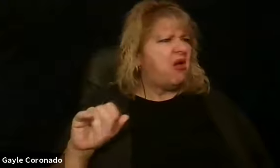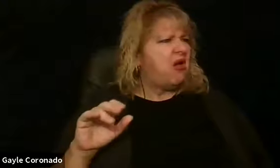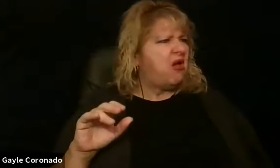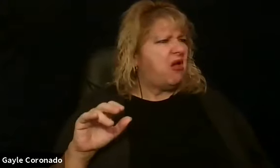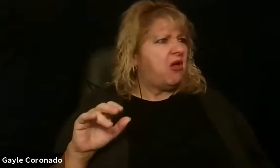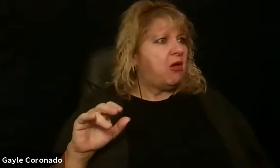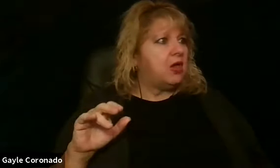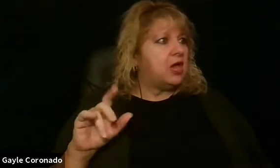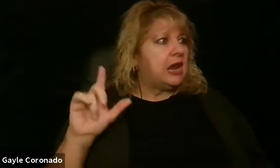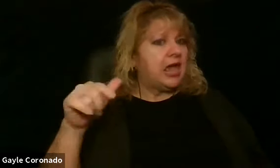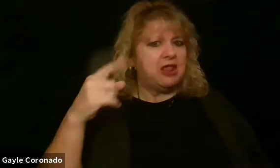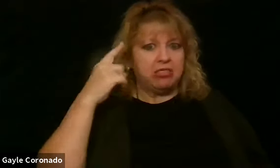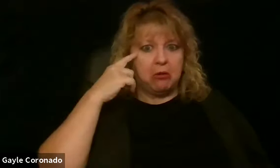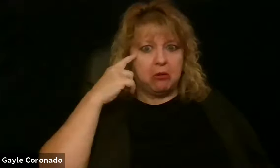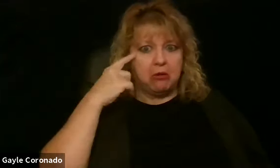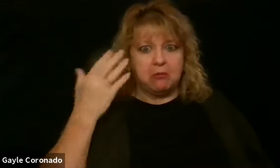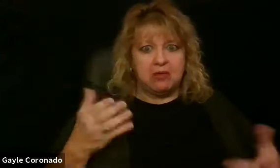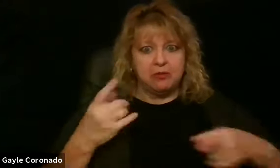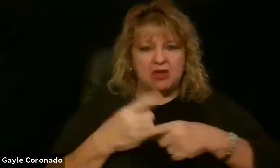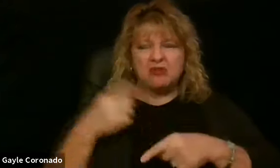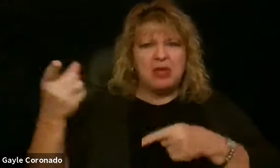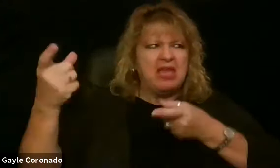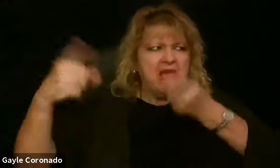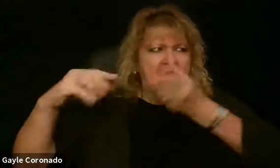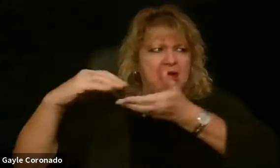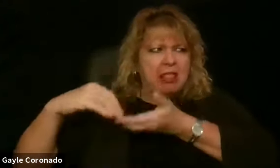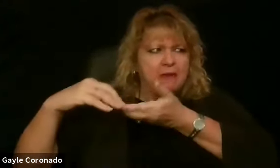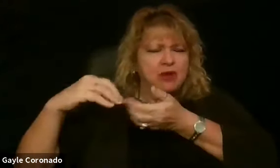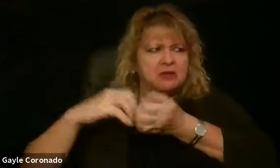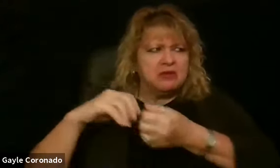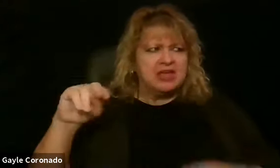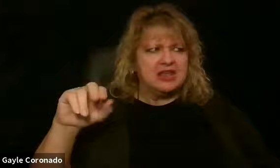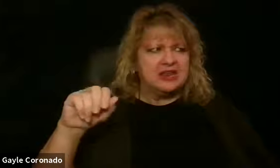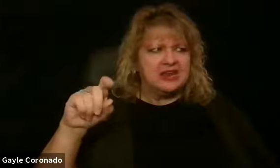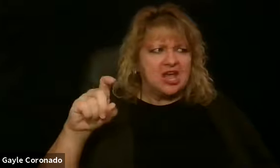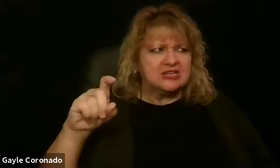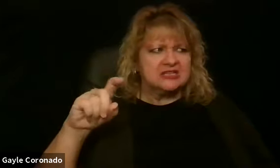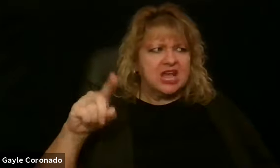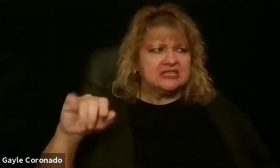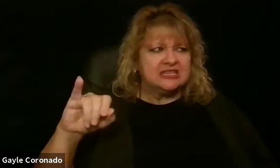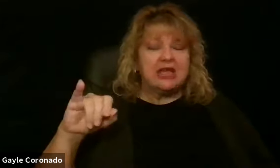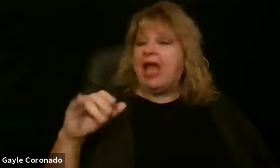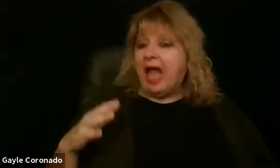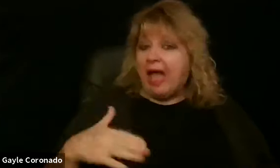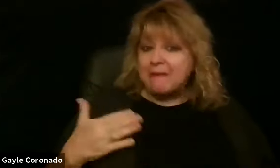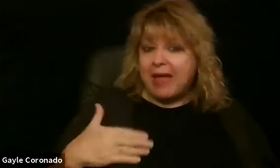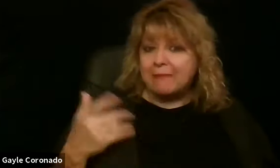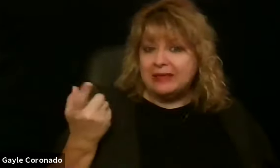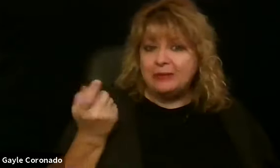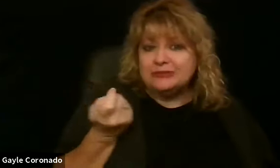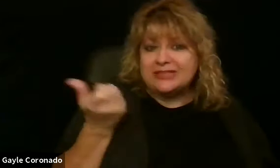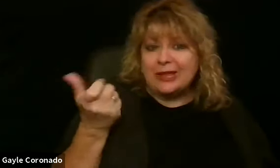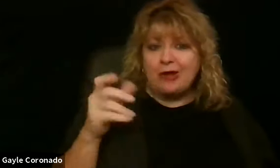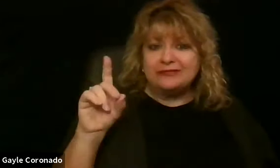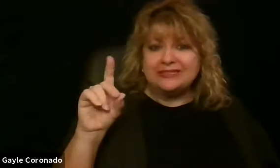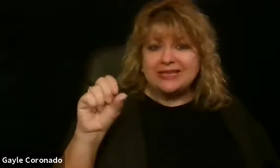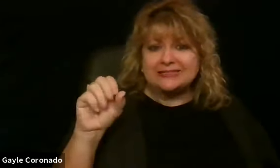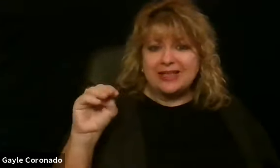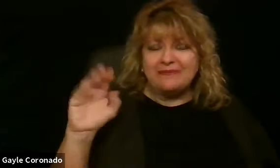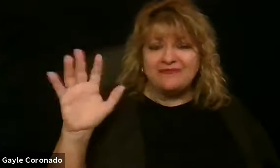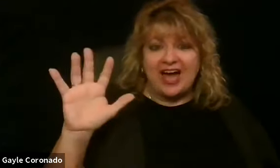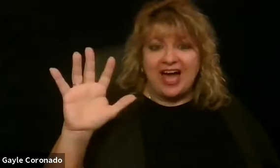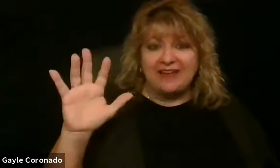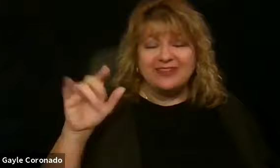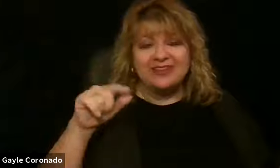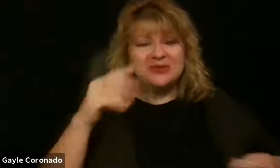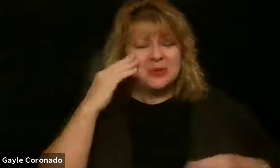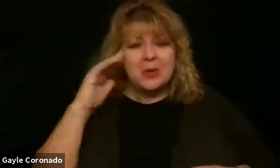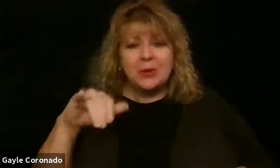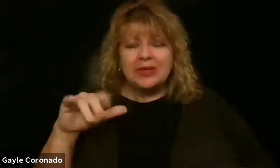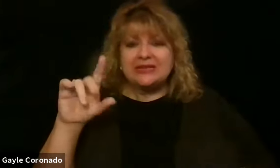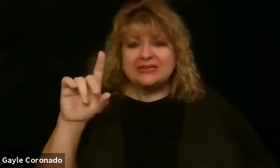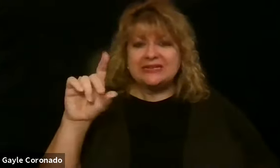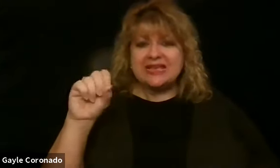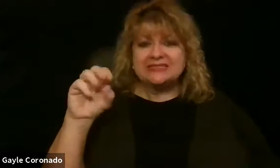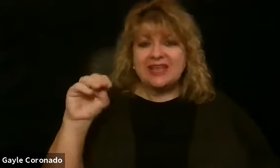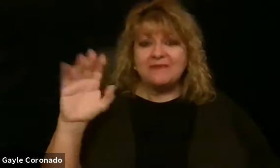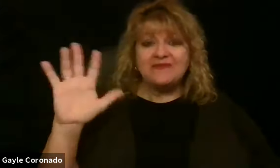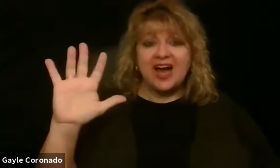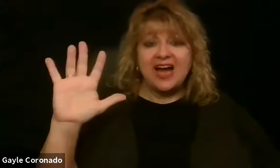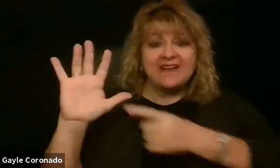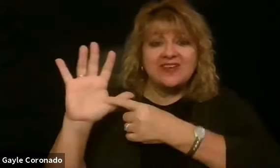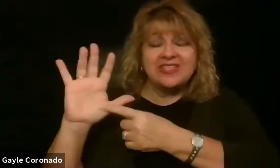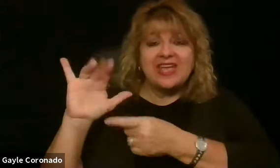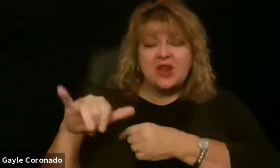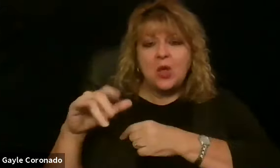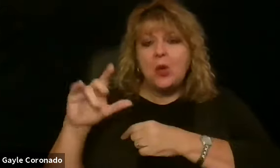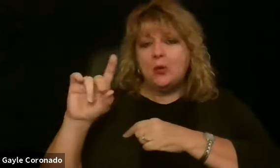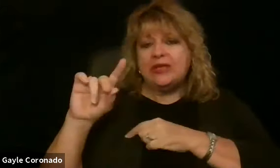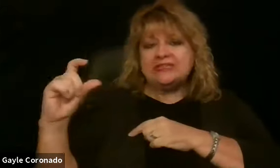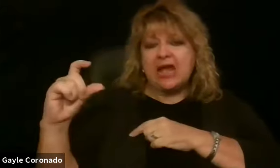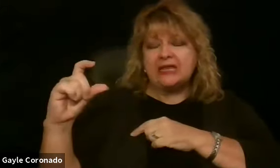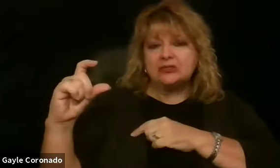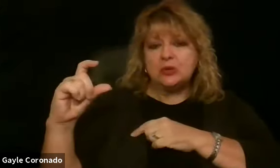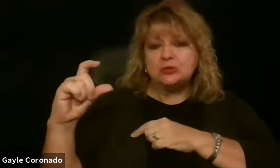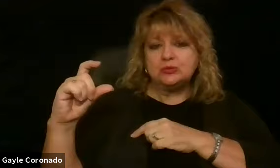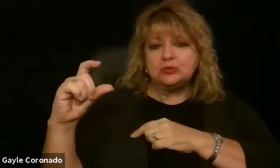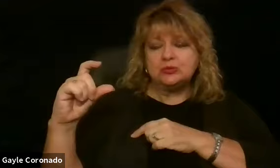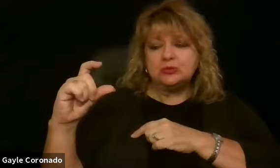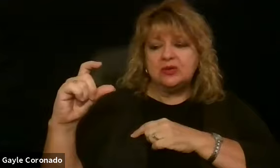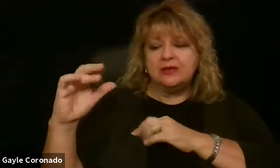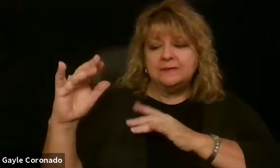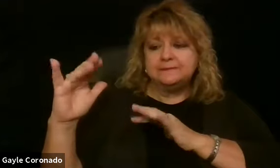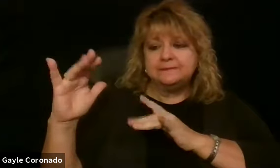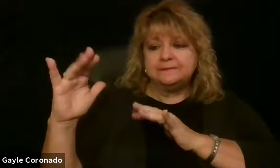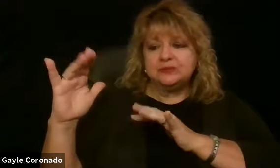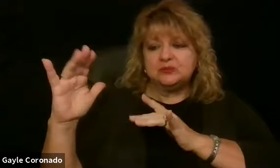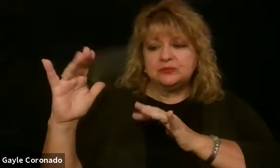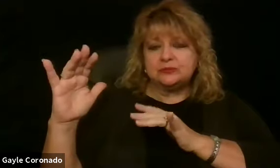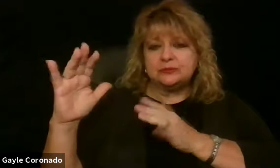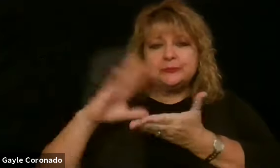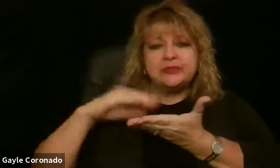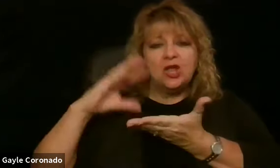he was, he was collaborating with the Nazis. And so I'm glad that they that we took him off the DSM five on the diet that the DSM five is what we use to diagnose, I'm, I'm learning.